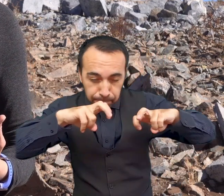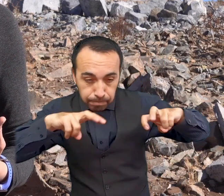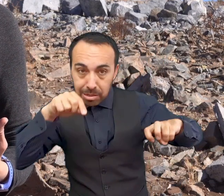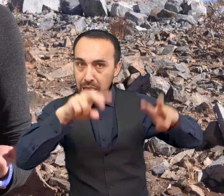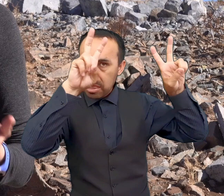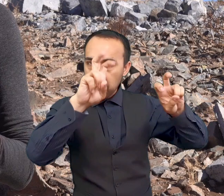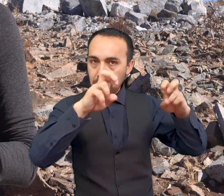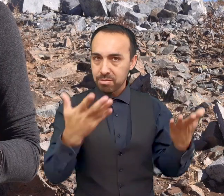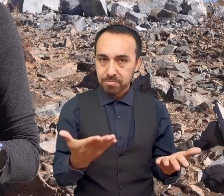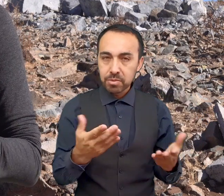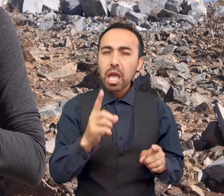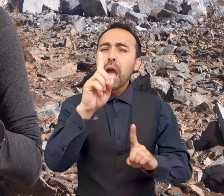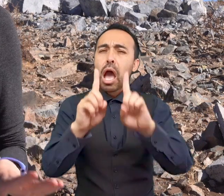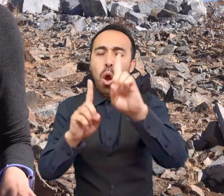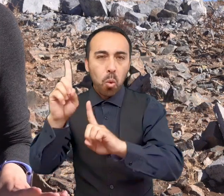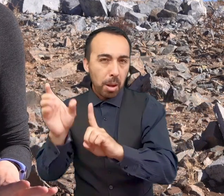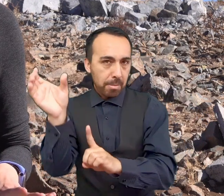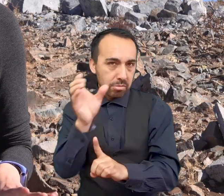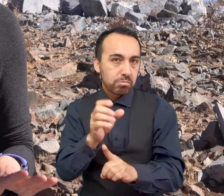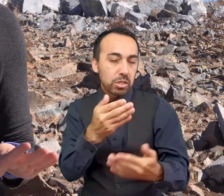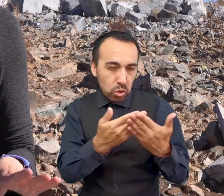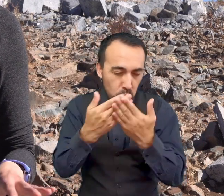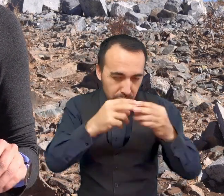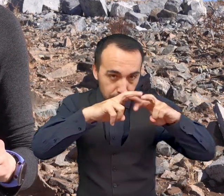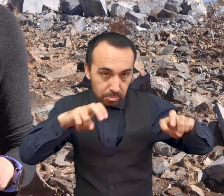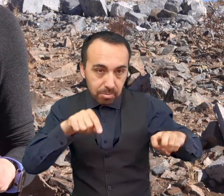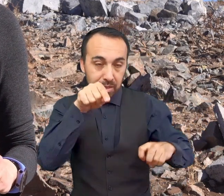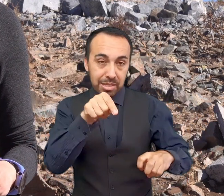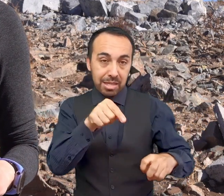Phillips and his collaborators have extended their observations of supernovae to the infrared